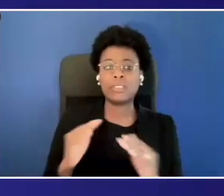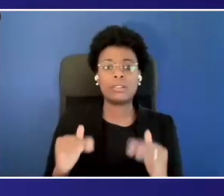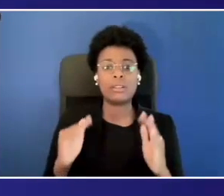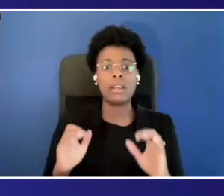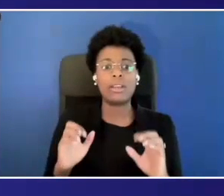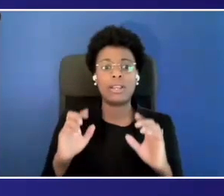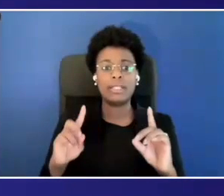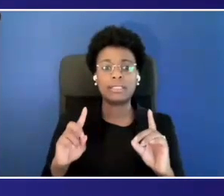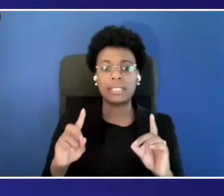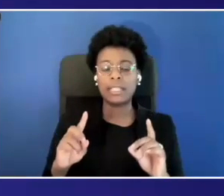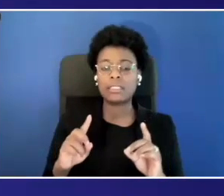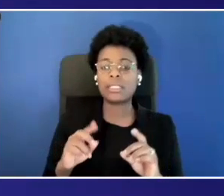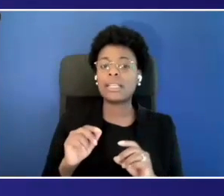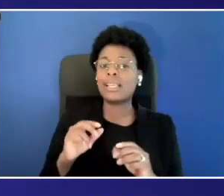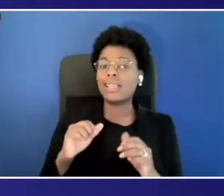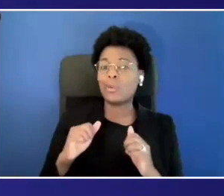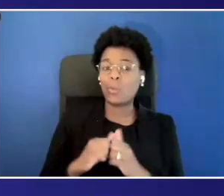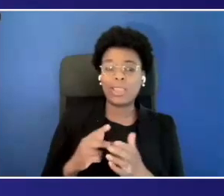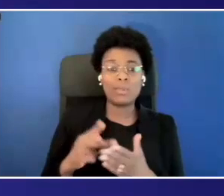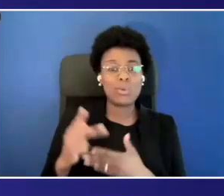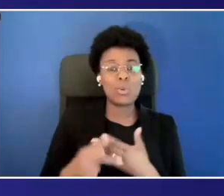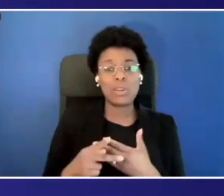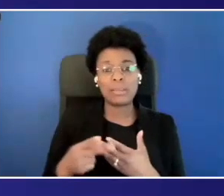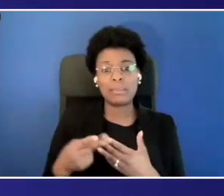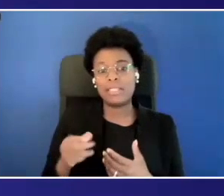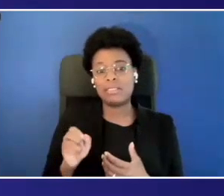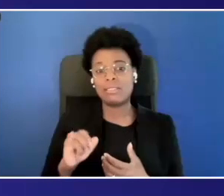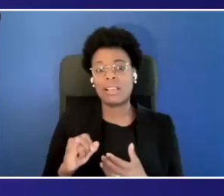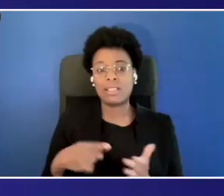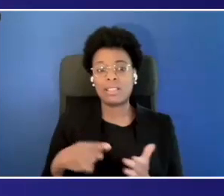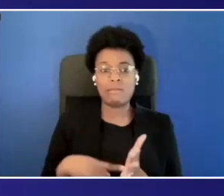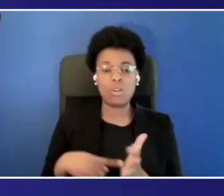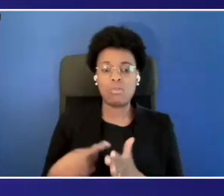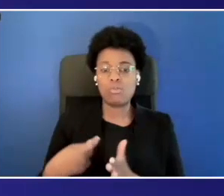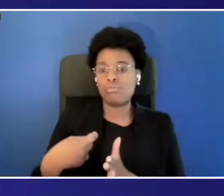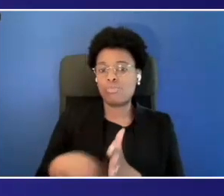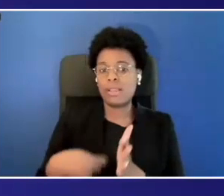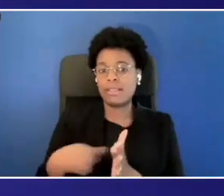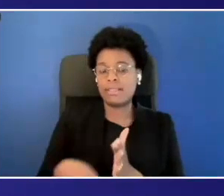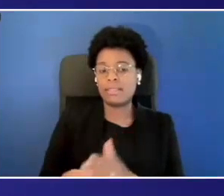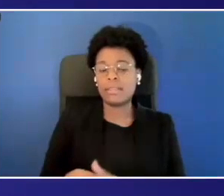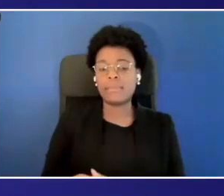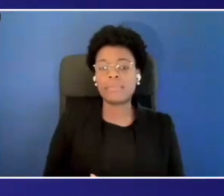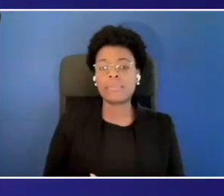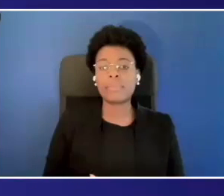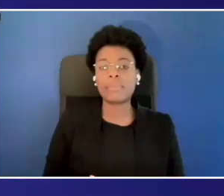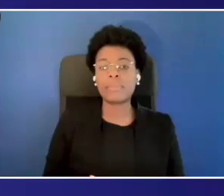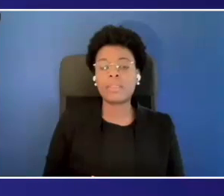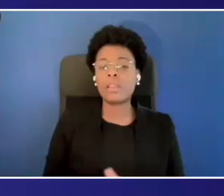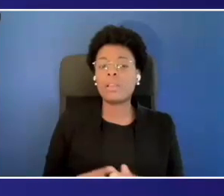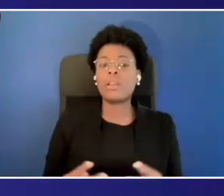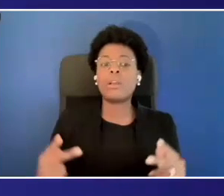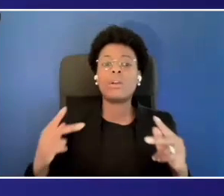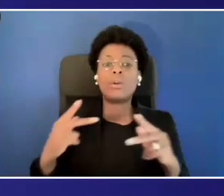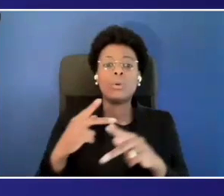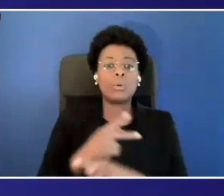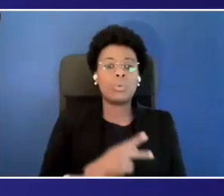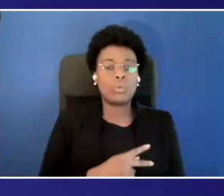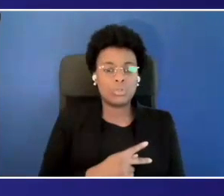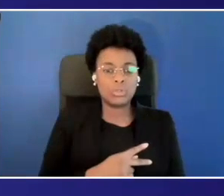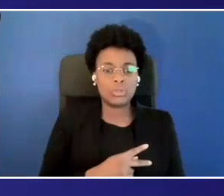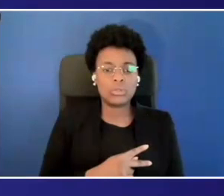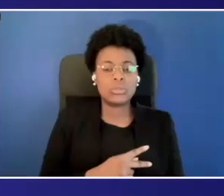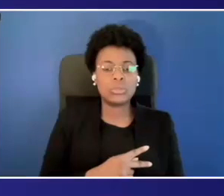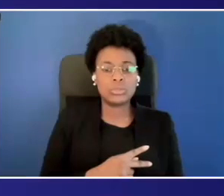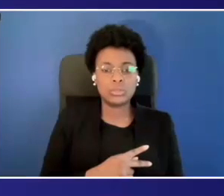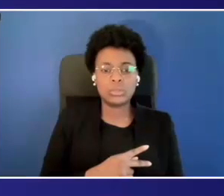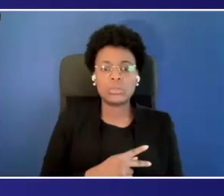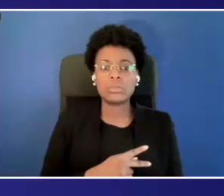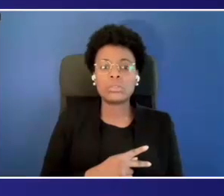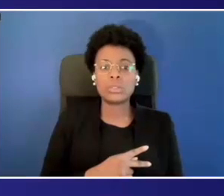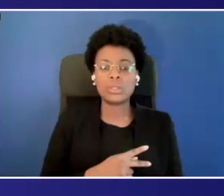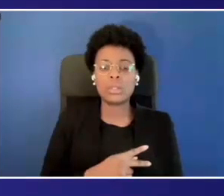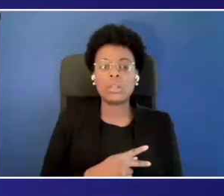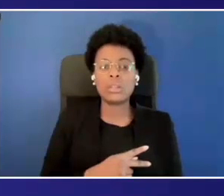Ultimately additional hurdles. To get relief, including once inadvertently resulting from these deregulatory efforts make counterproductively.